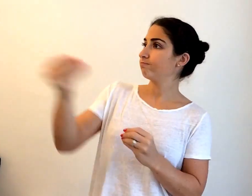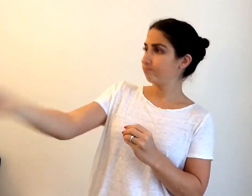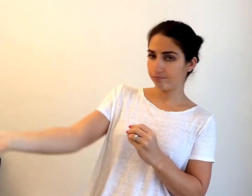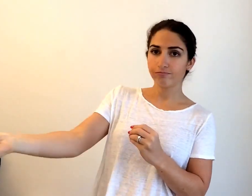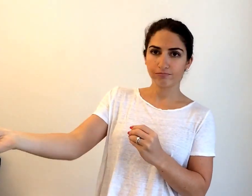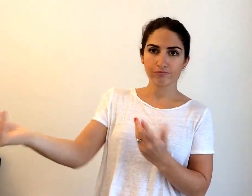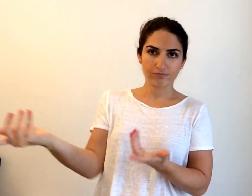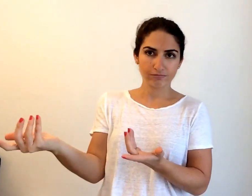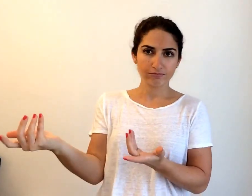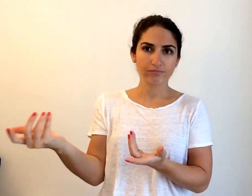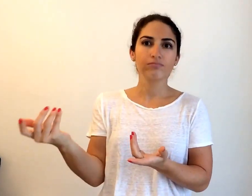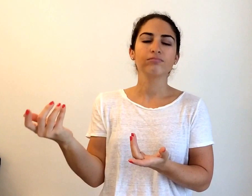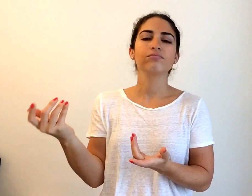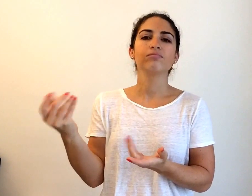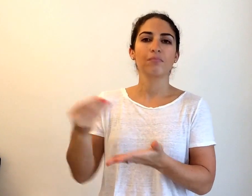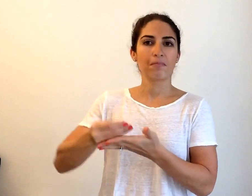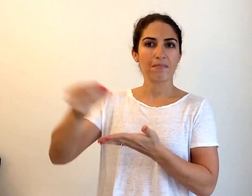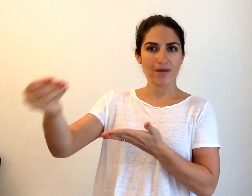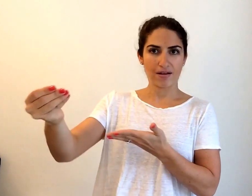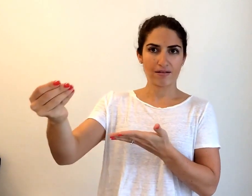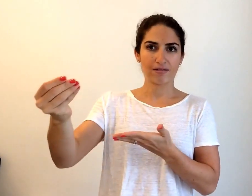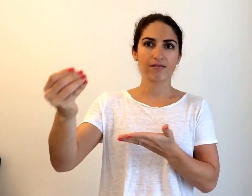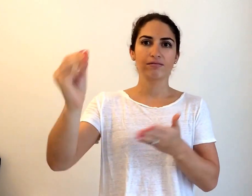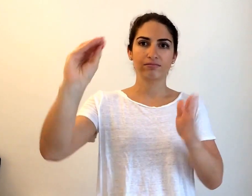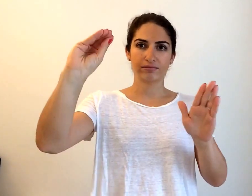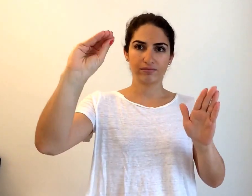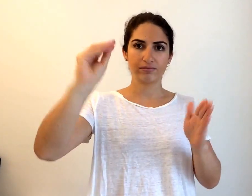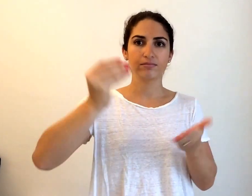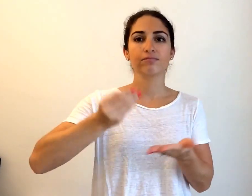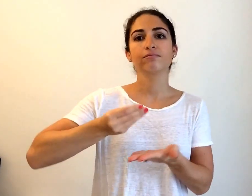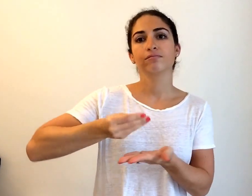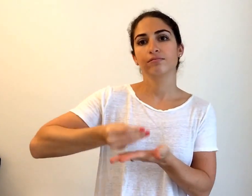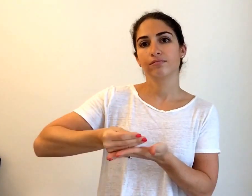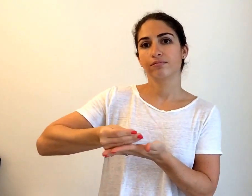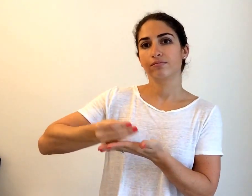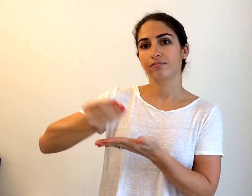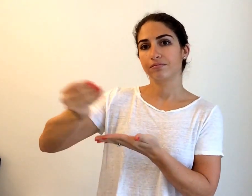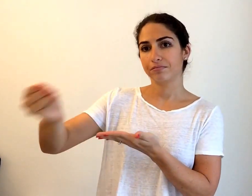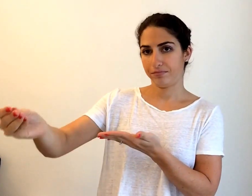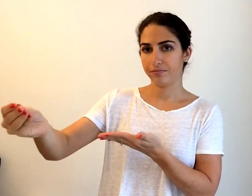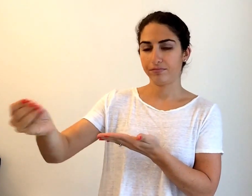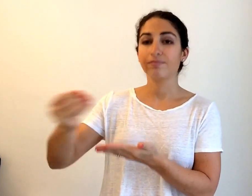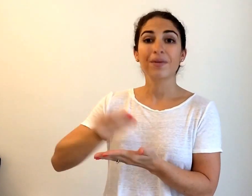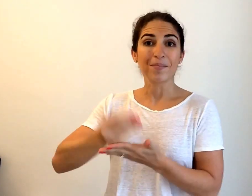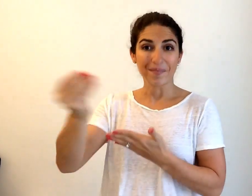BUY it. BUY. A "flat O" handshape goes out like that.